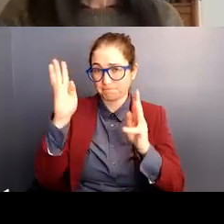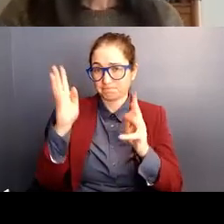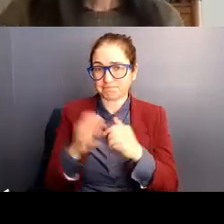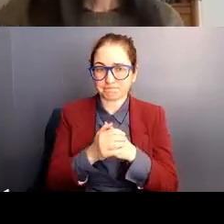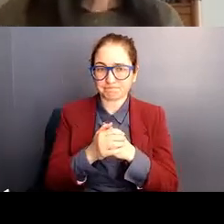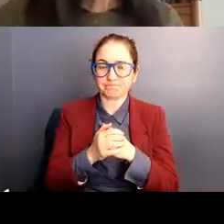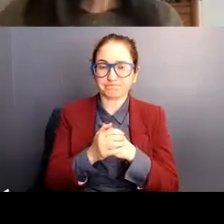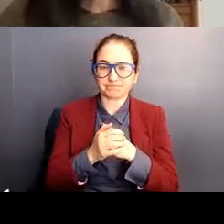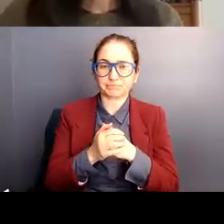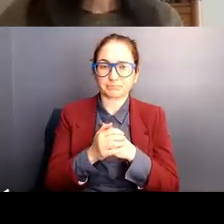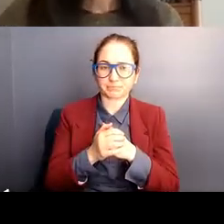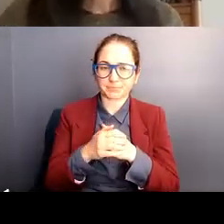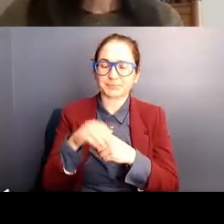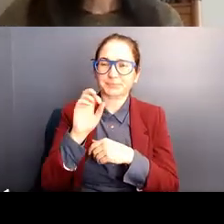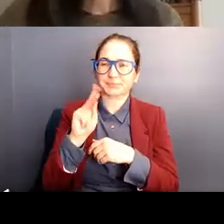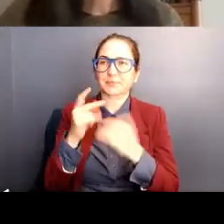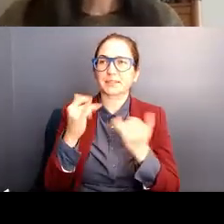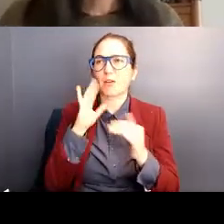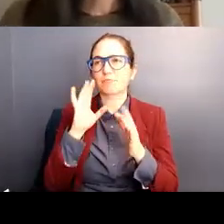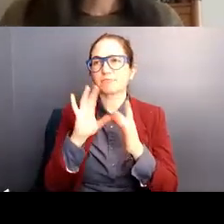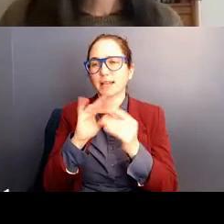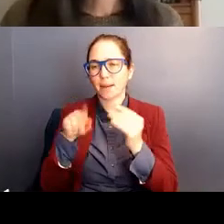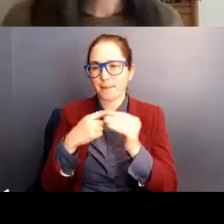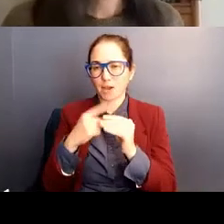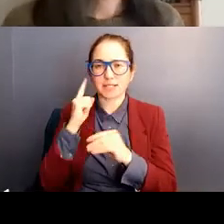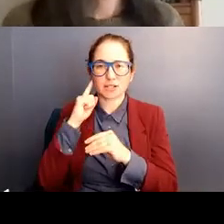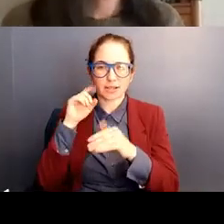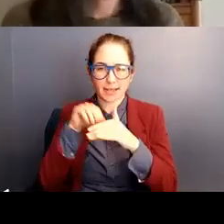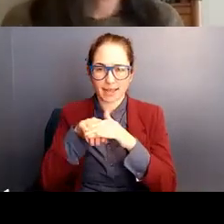So let's talk now about hearing access and talk a little bit